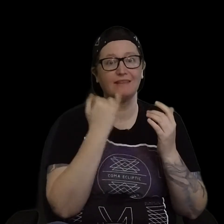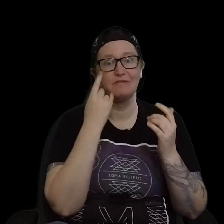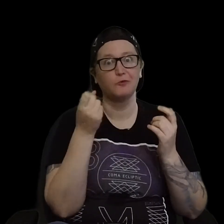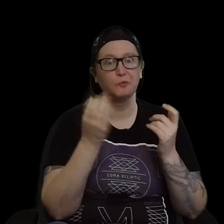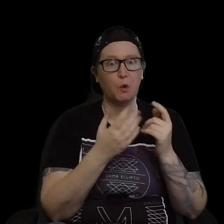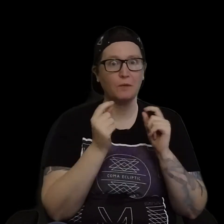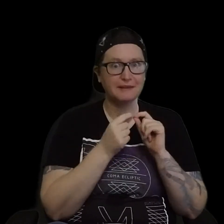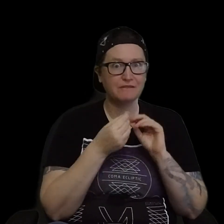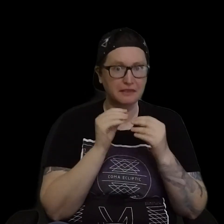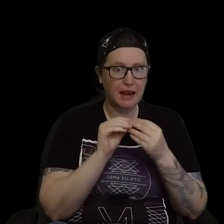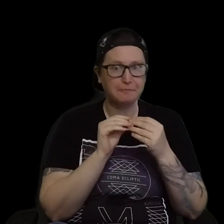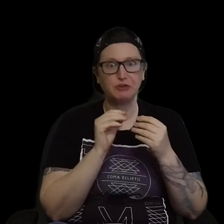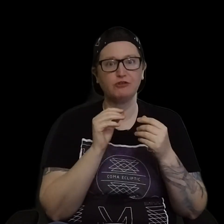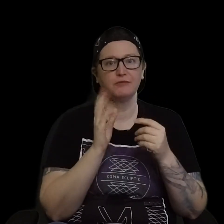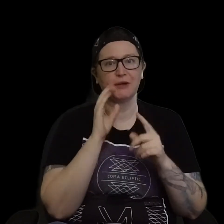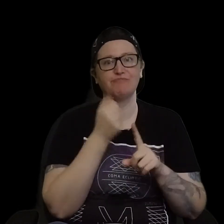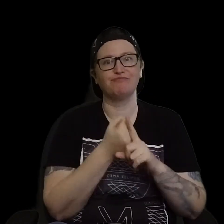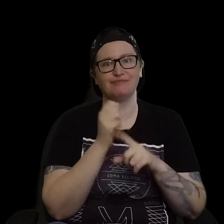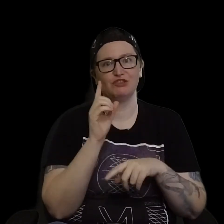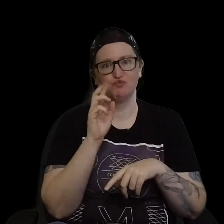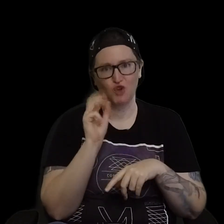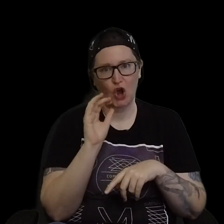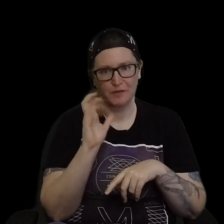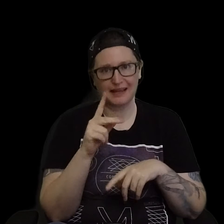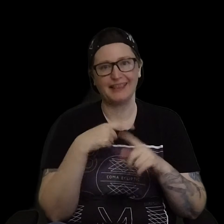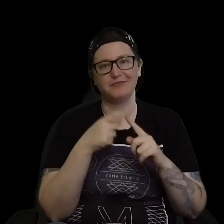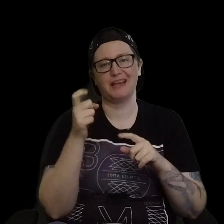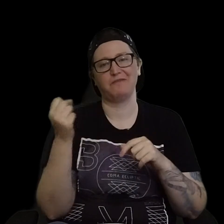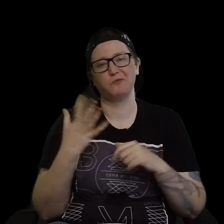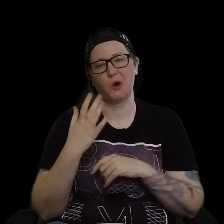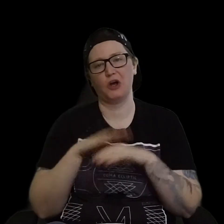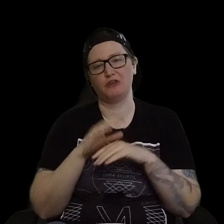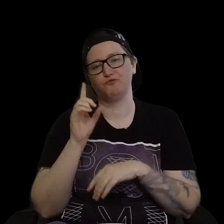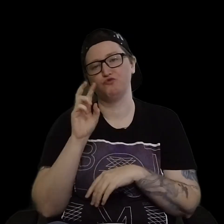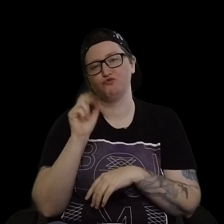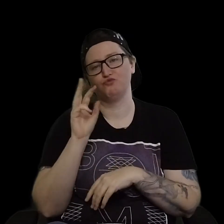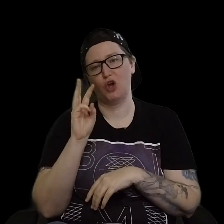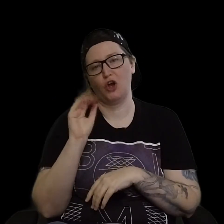some of them if you throw a specific number you will get a drawback meaning you have to